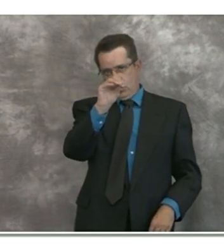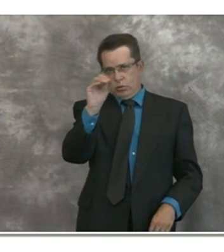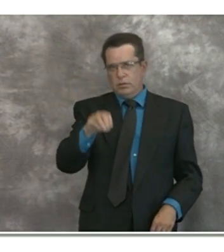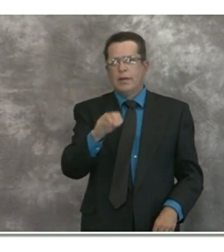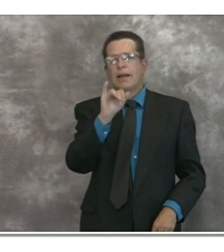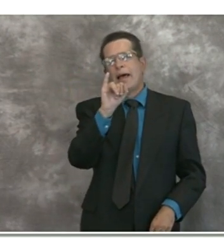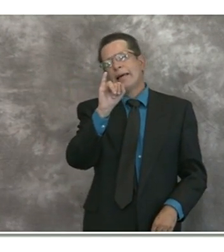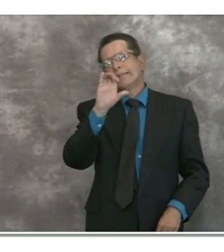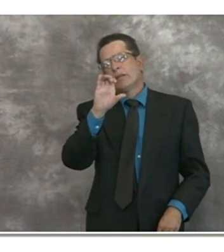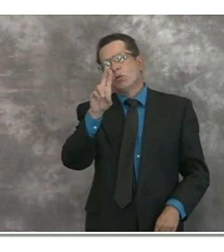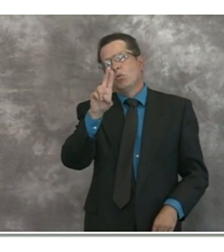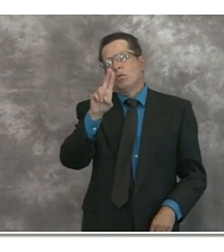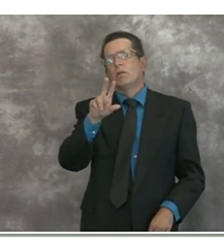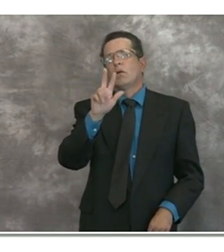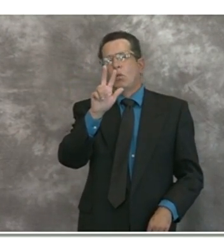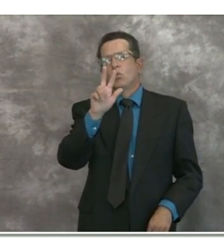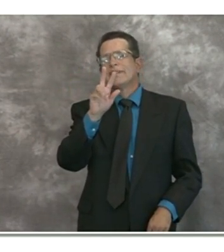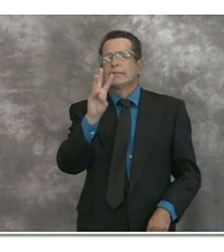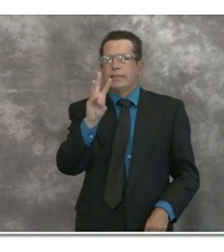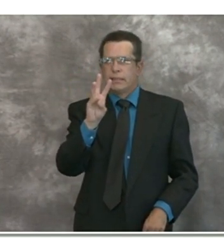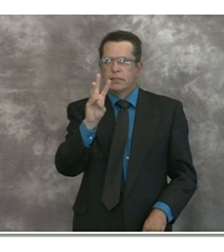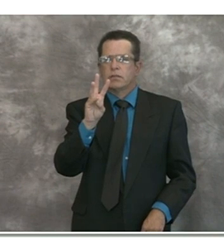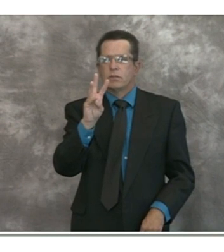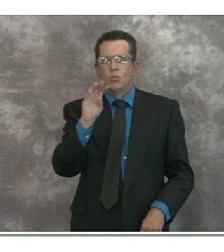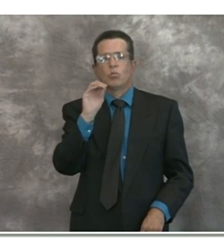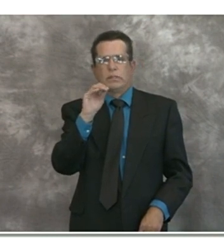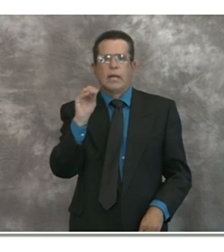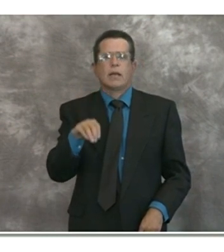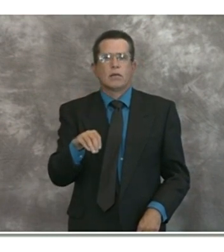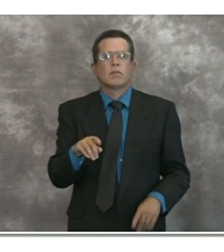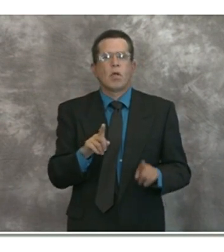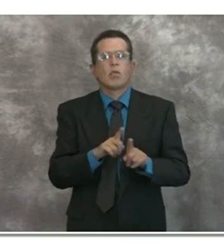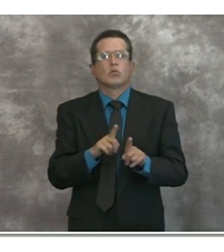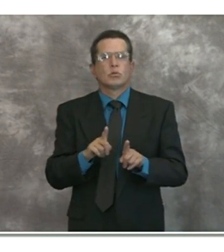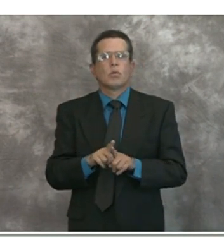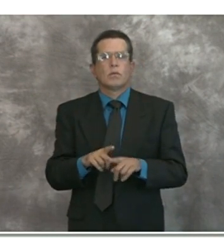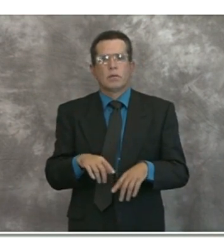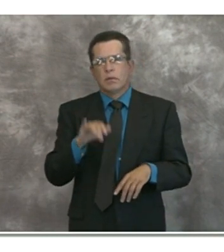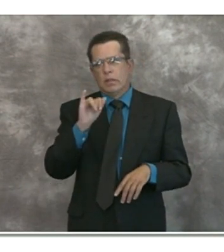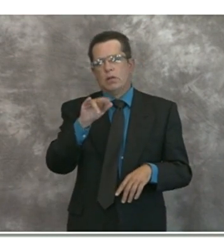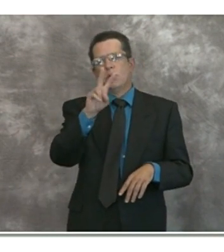SHARE WITH YOU BY SUPERVISOR FLETCHER FOR HOSPITALIZATIONS